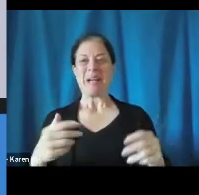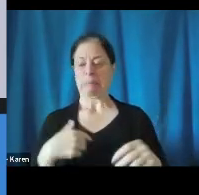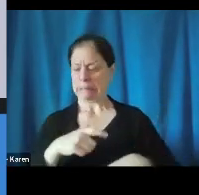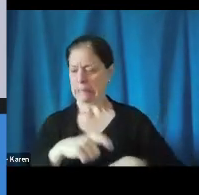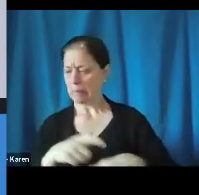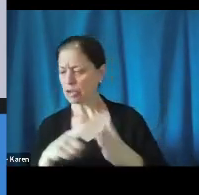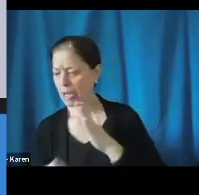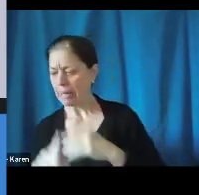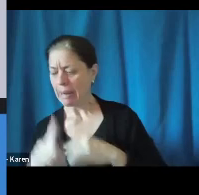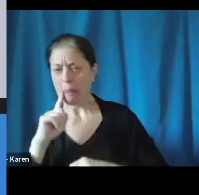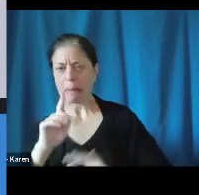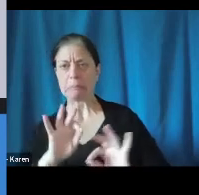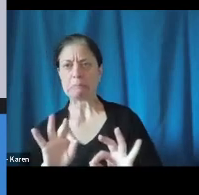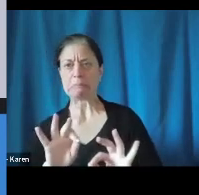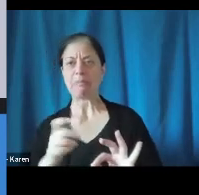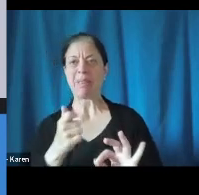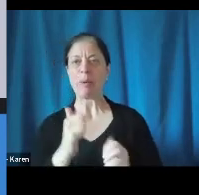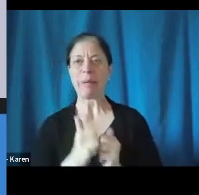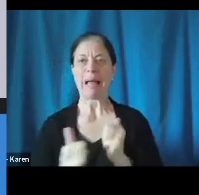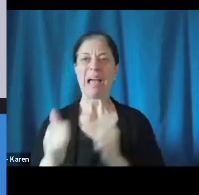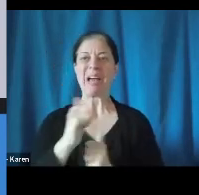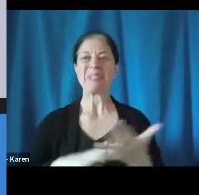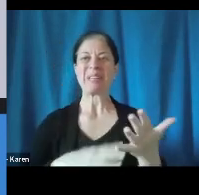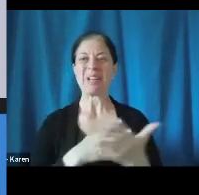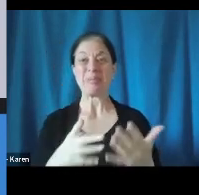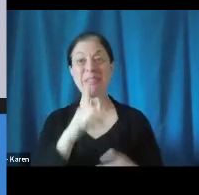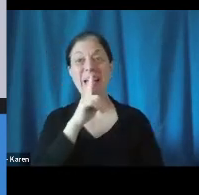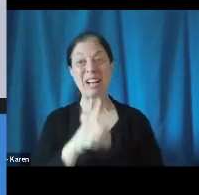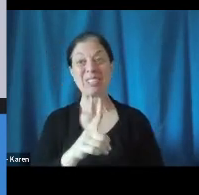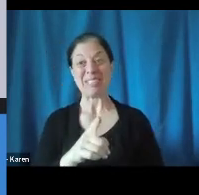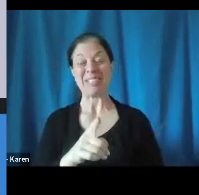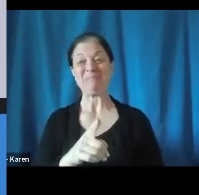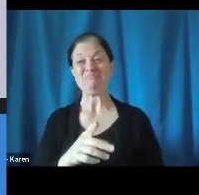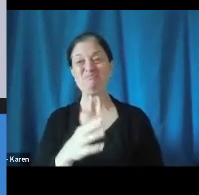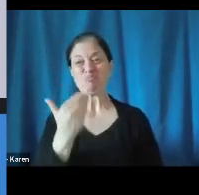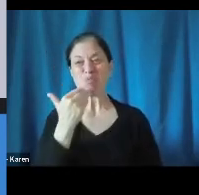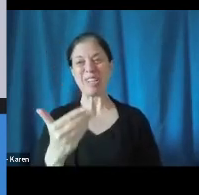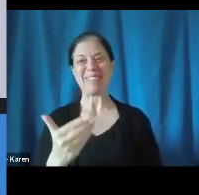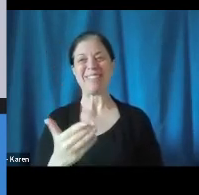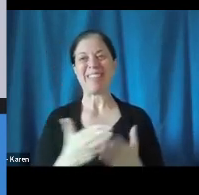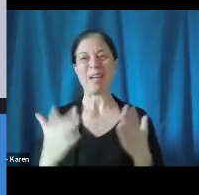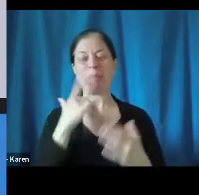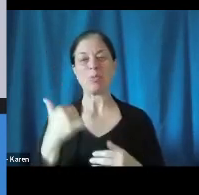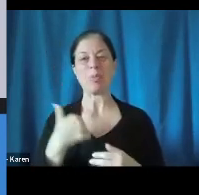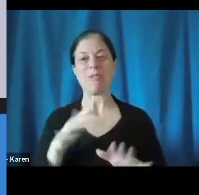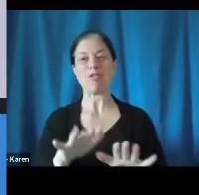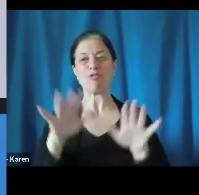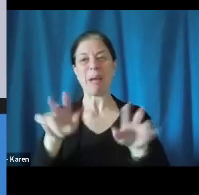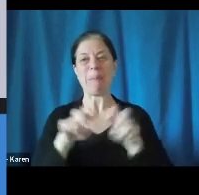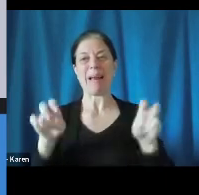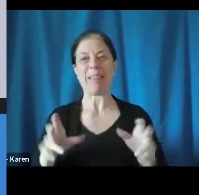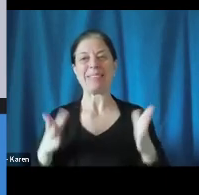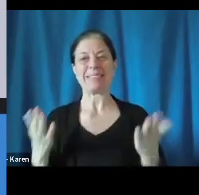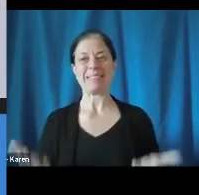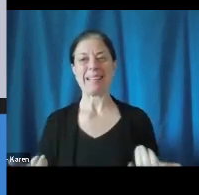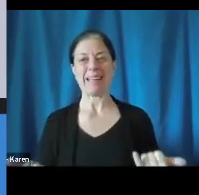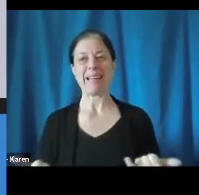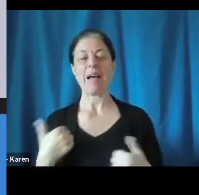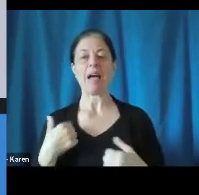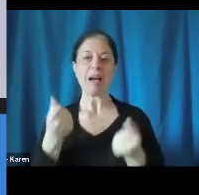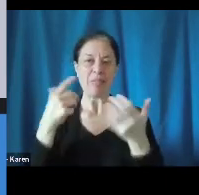change after today? Okay. Well, I'm just doing a quick time check. I think we are a little bit ahead of schedule, which actually, I